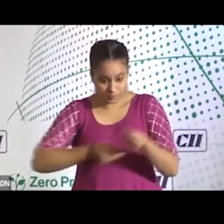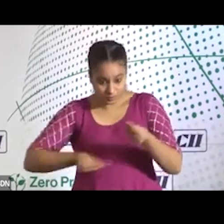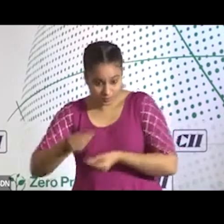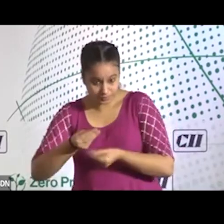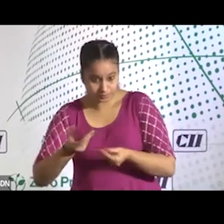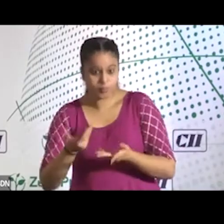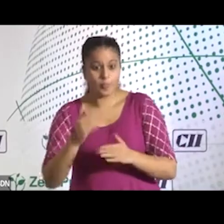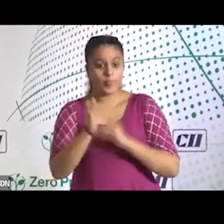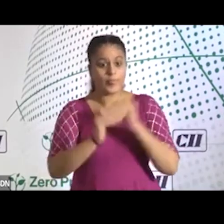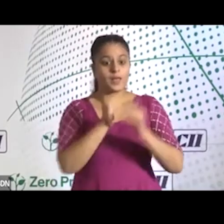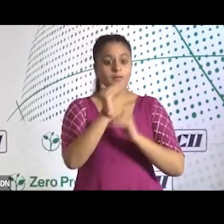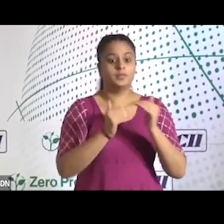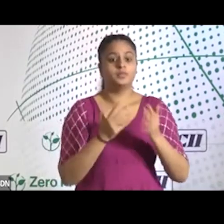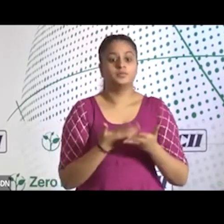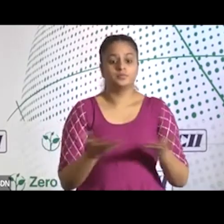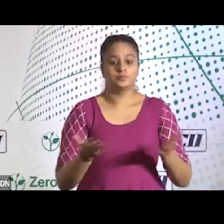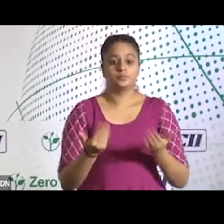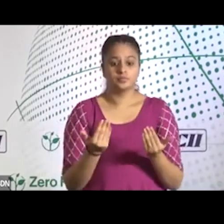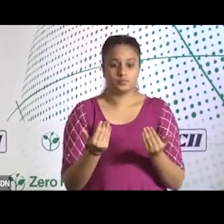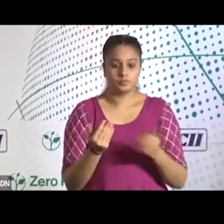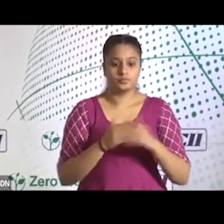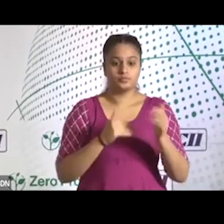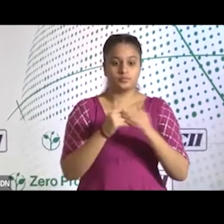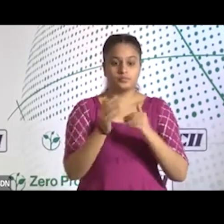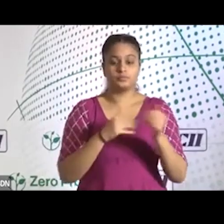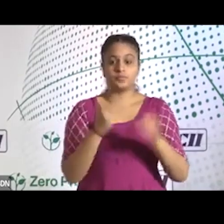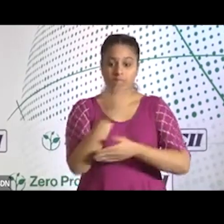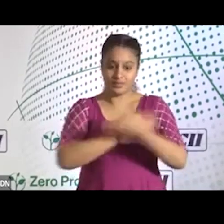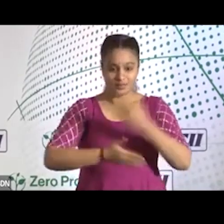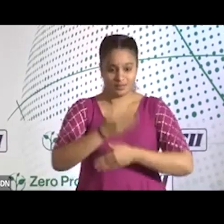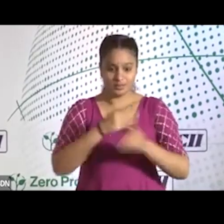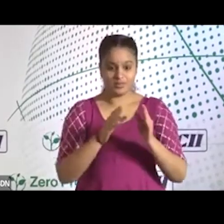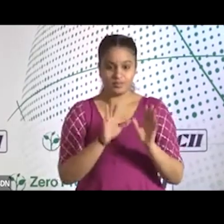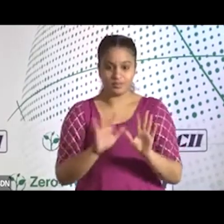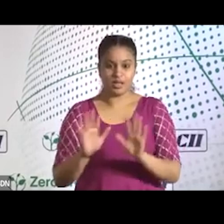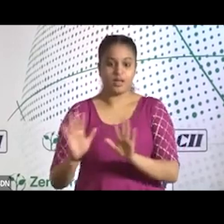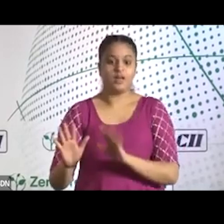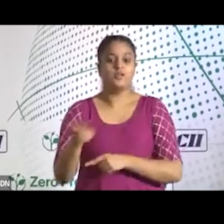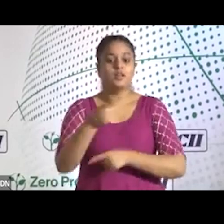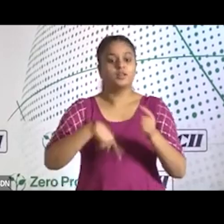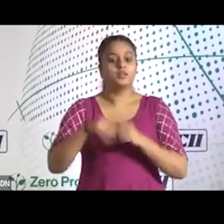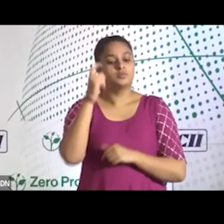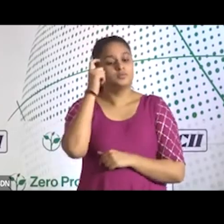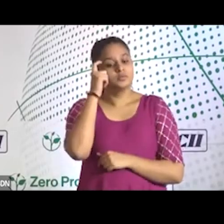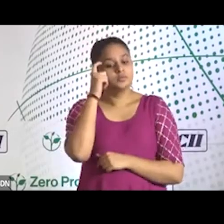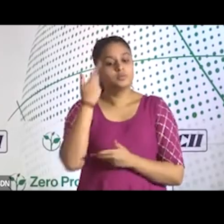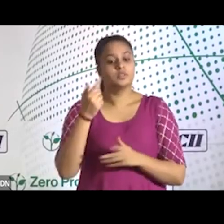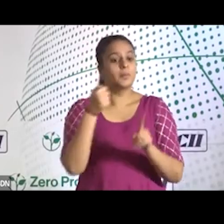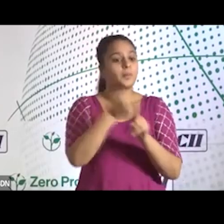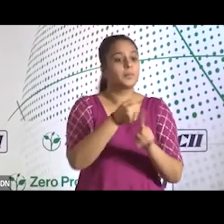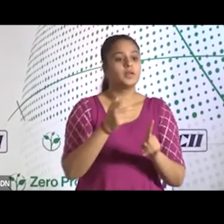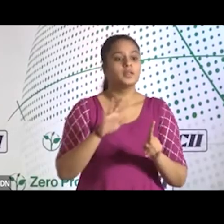can be built for people with disabilities. Now, what kind of an impact that will have